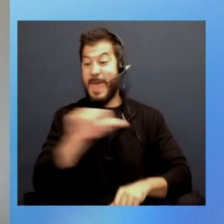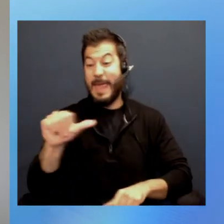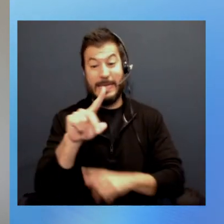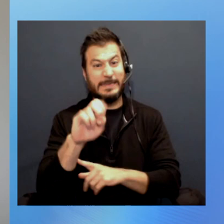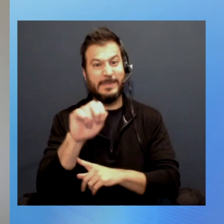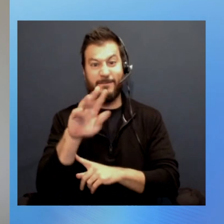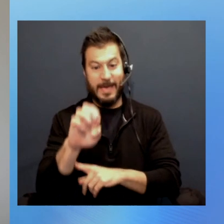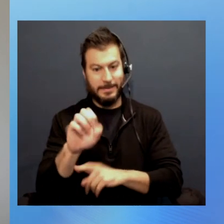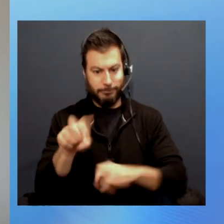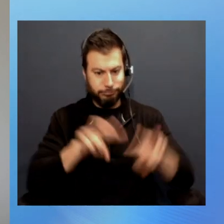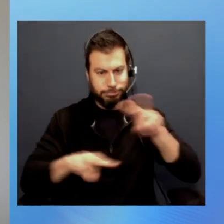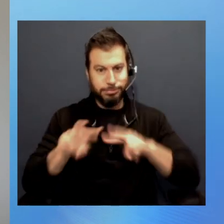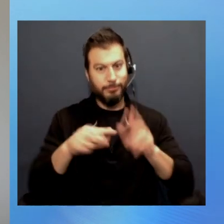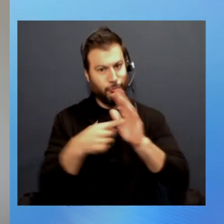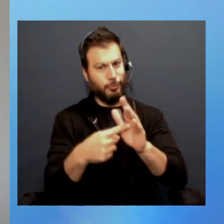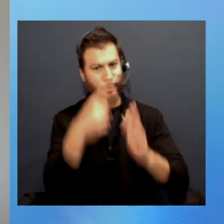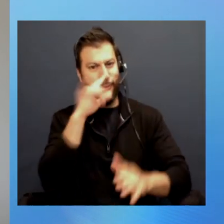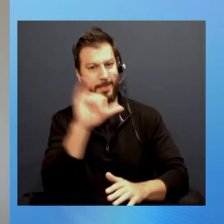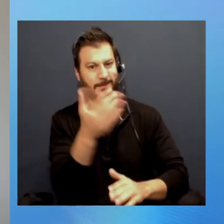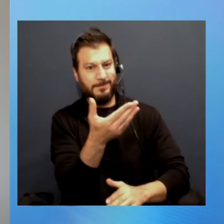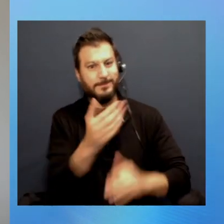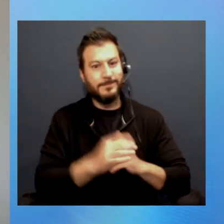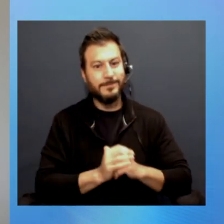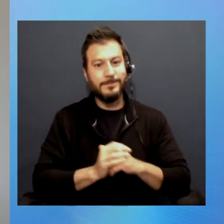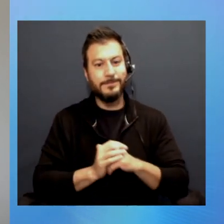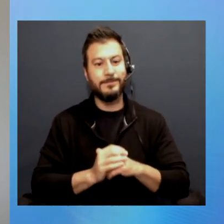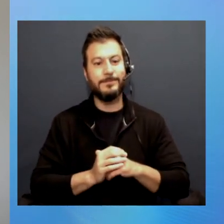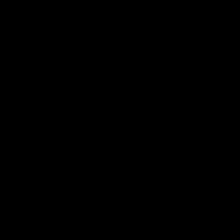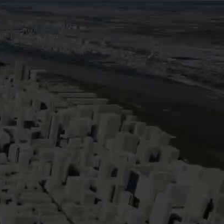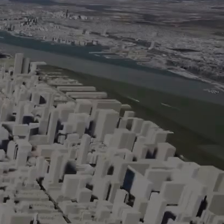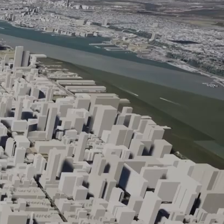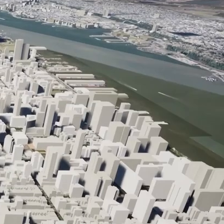data in real-time from any device. Let's show the clip.